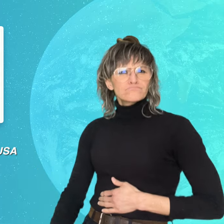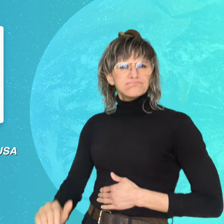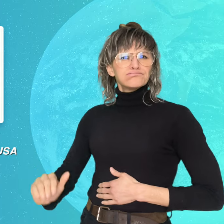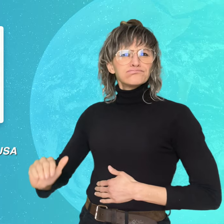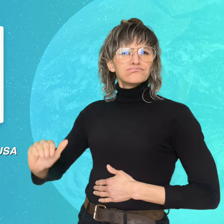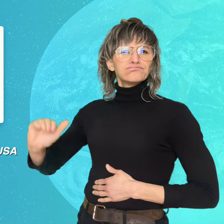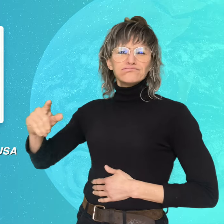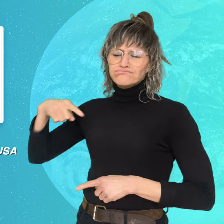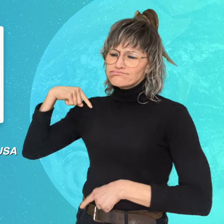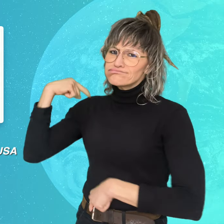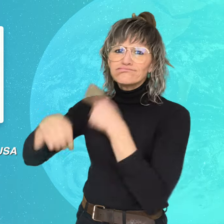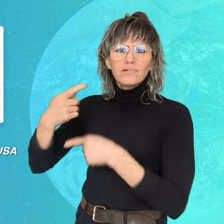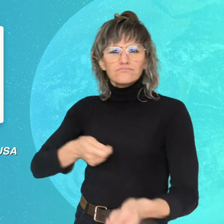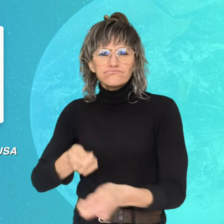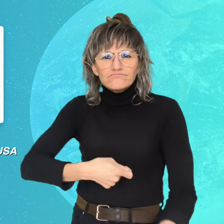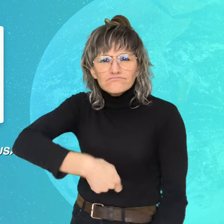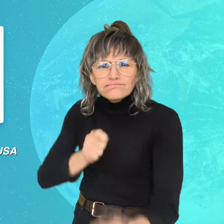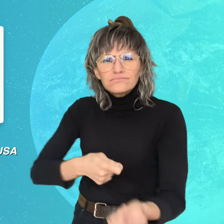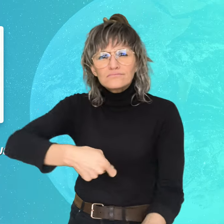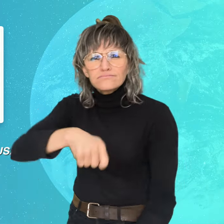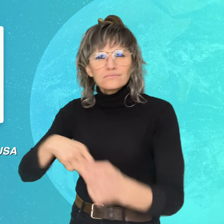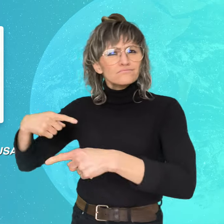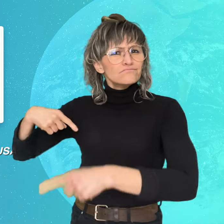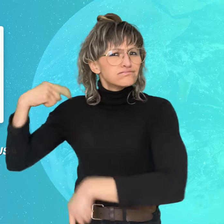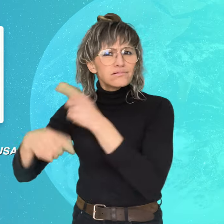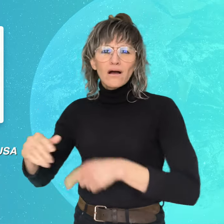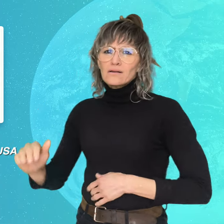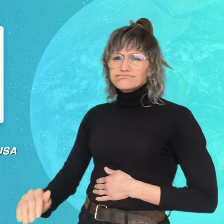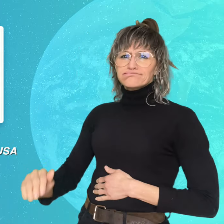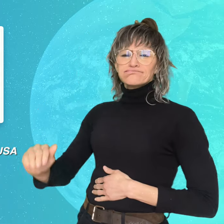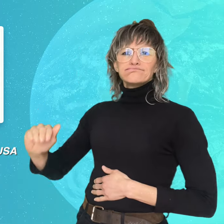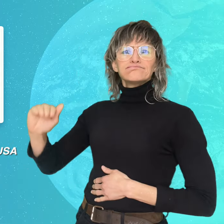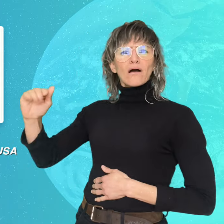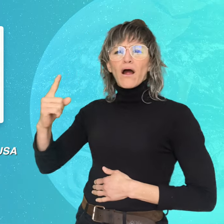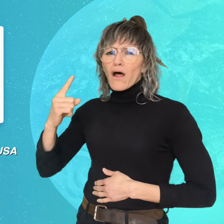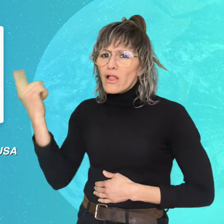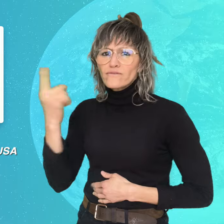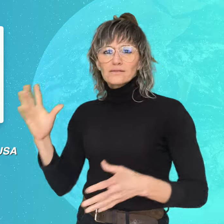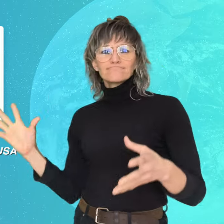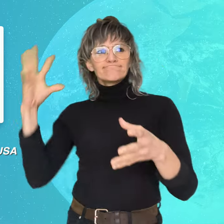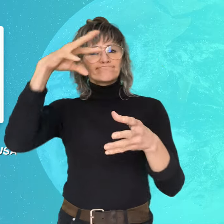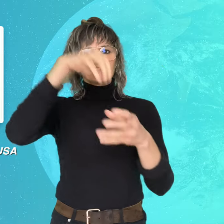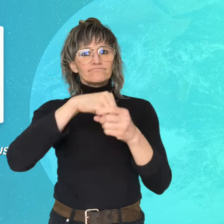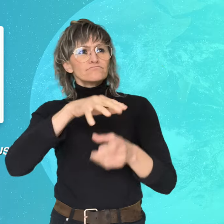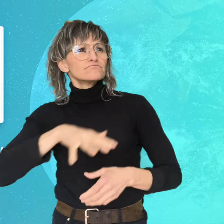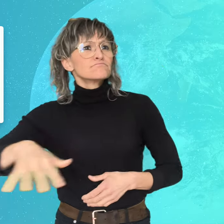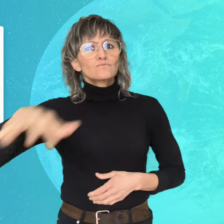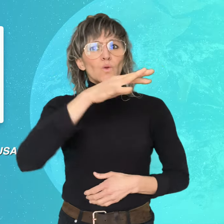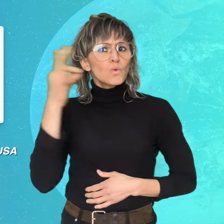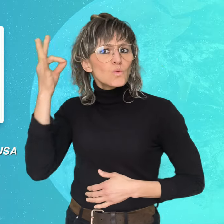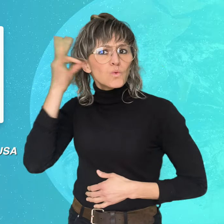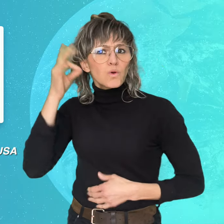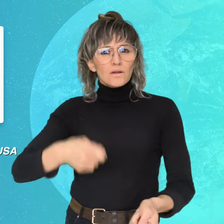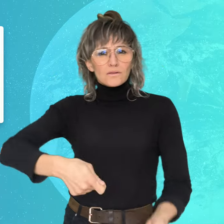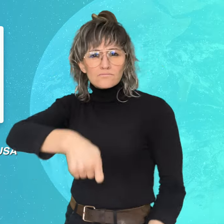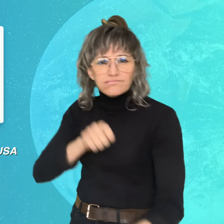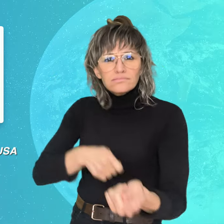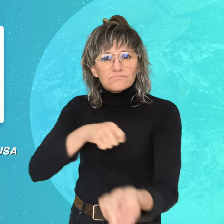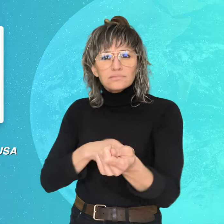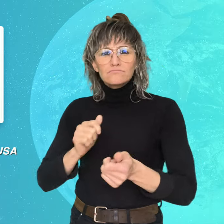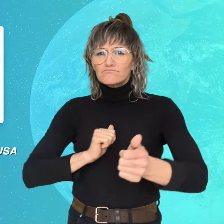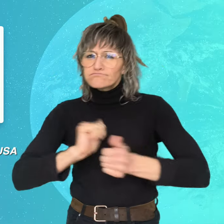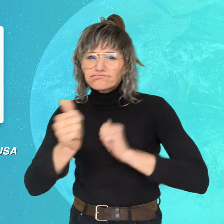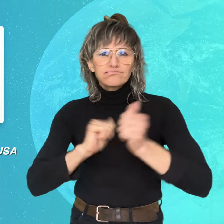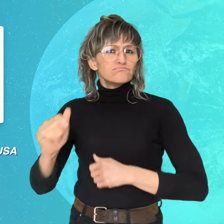and has always competed with hearing hockey players growing up.